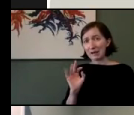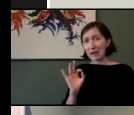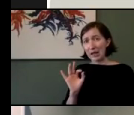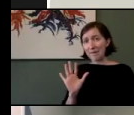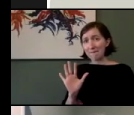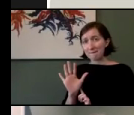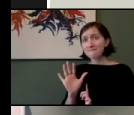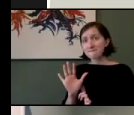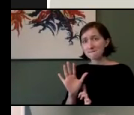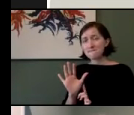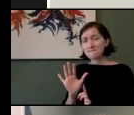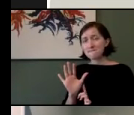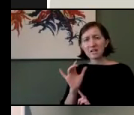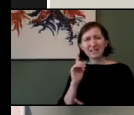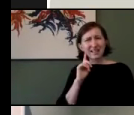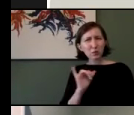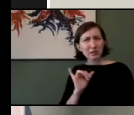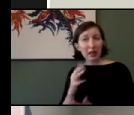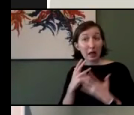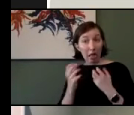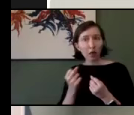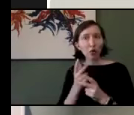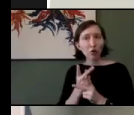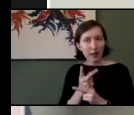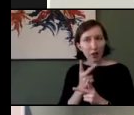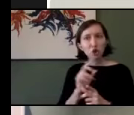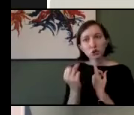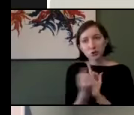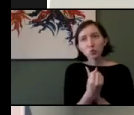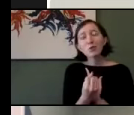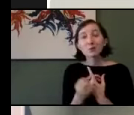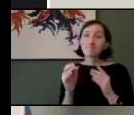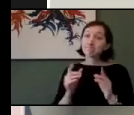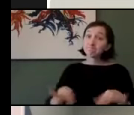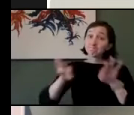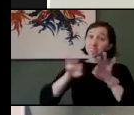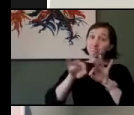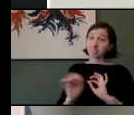in healthcare situations that's important. Clearly we want to make sure that,